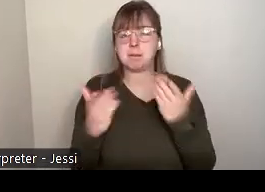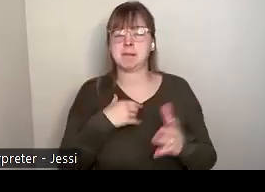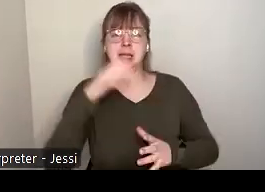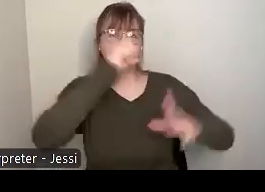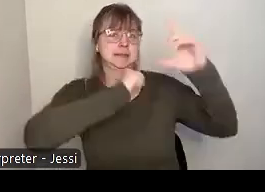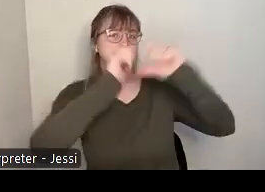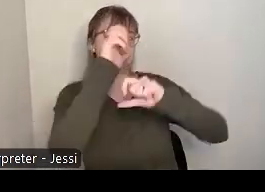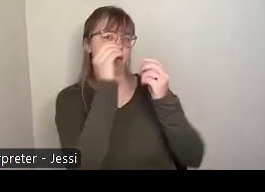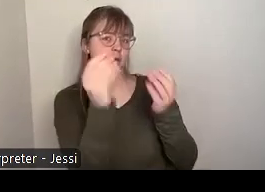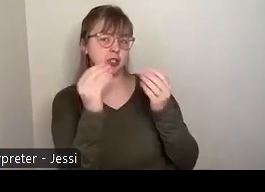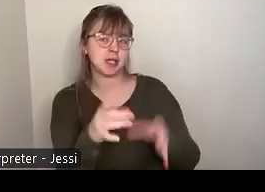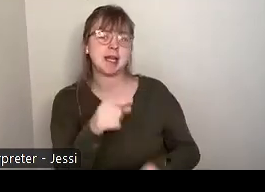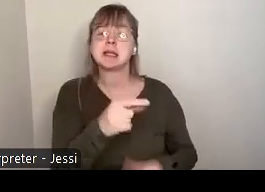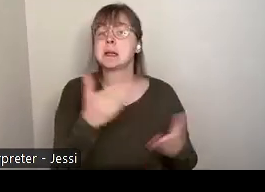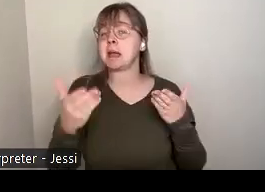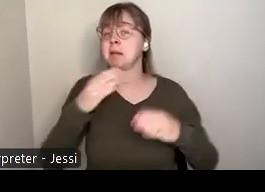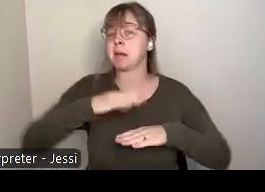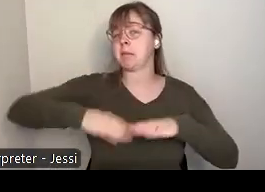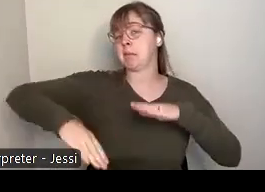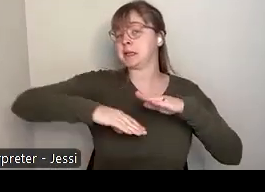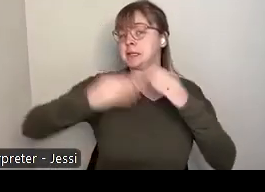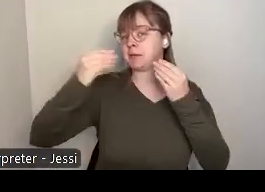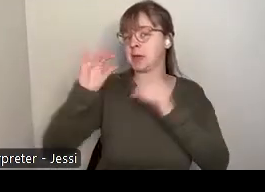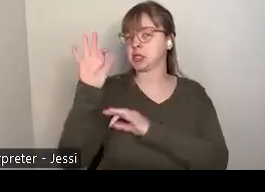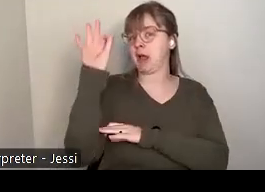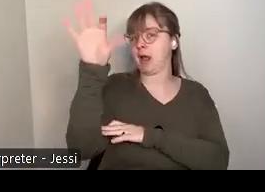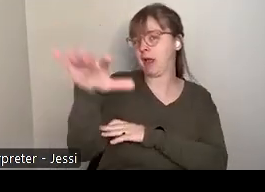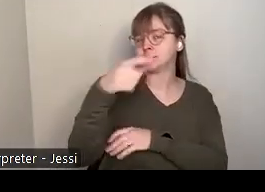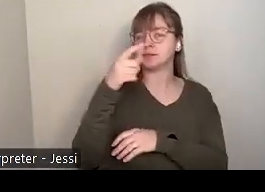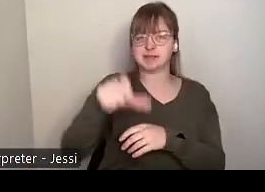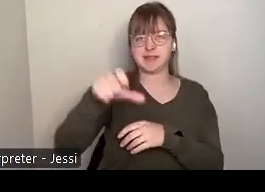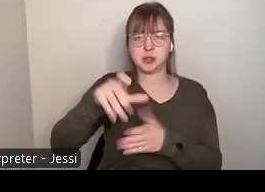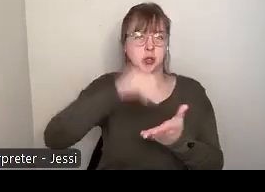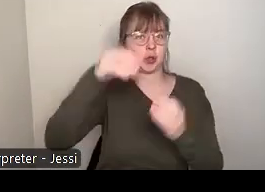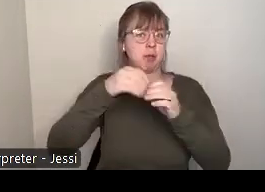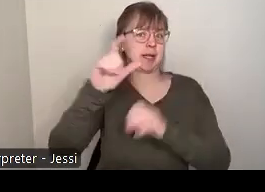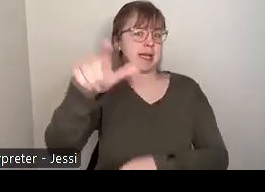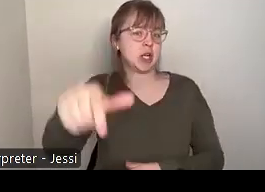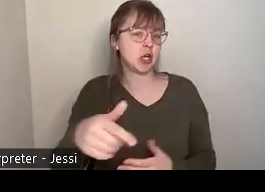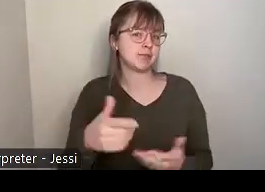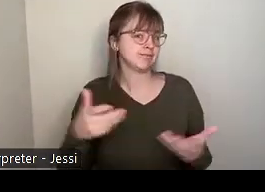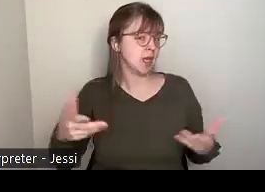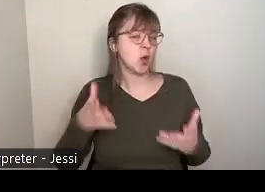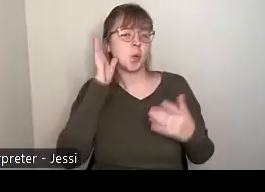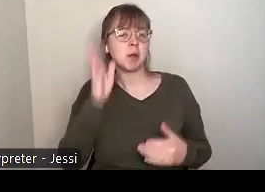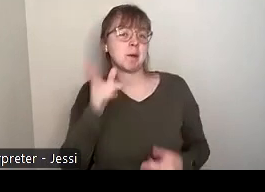of a teaser kind of a a discussion about some of the core components of infant mental health